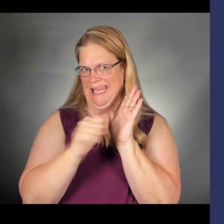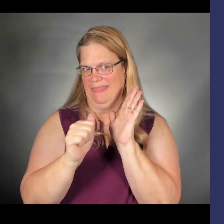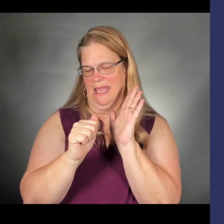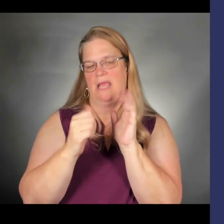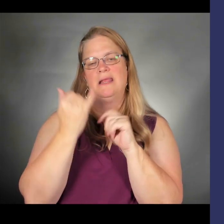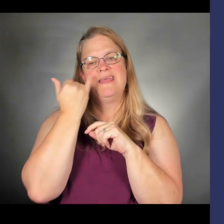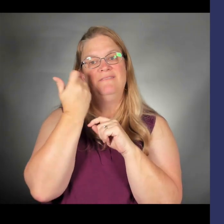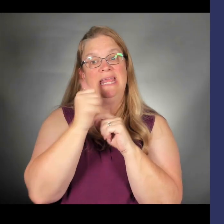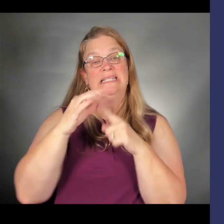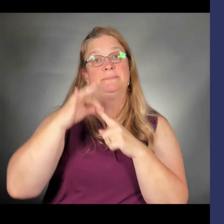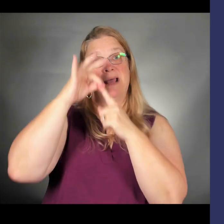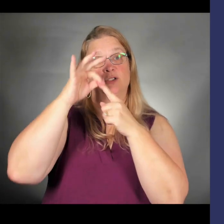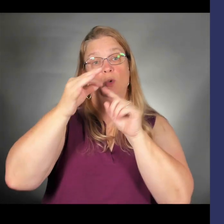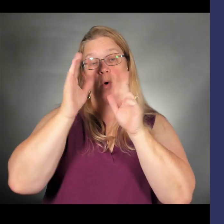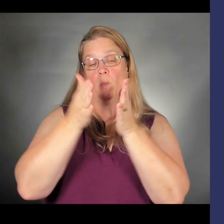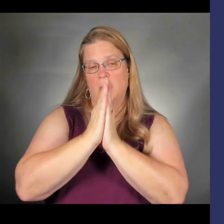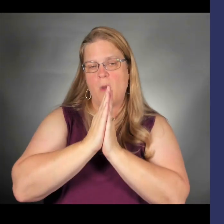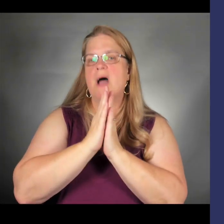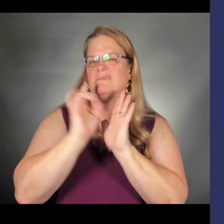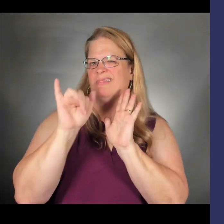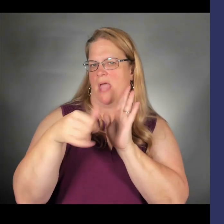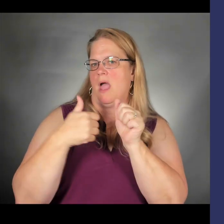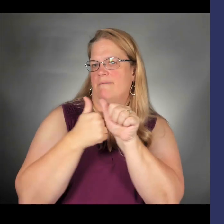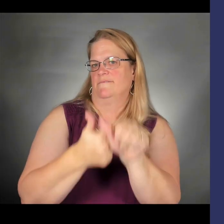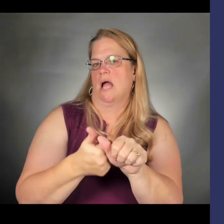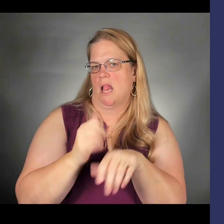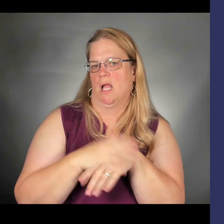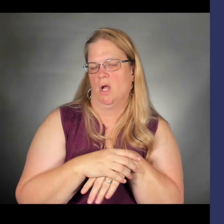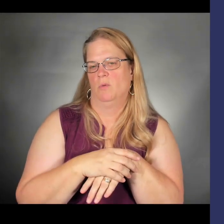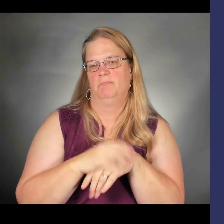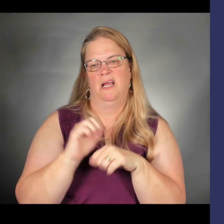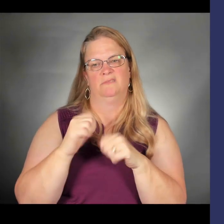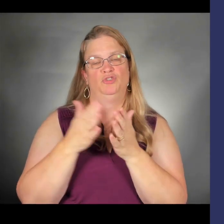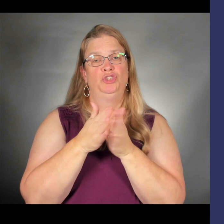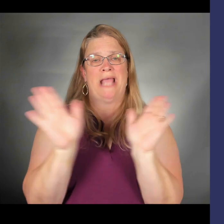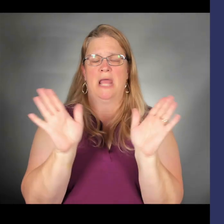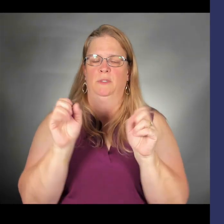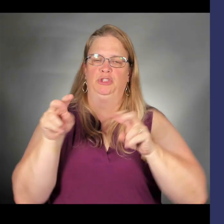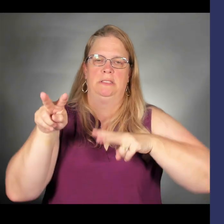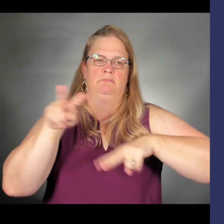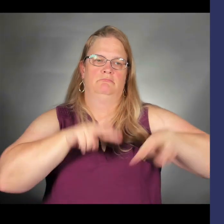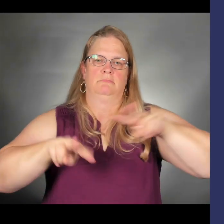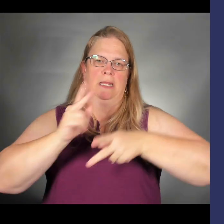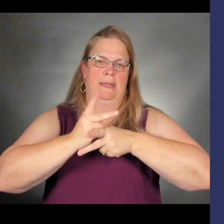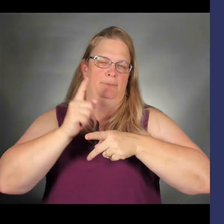outlining anything of that nature and any special requests that need to be followed.